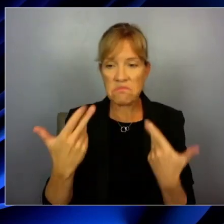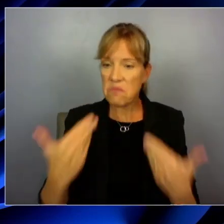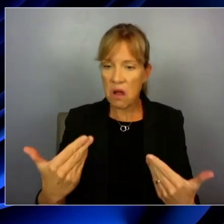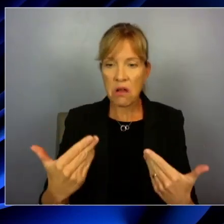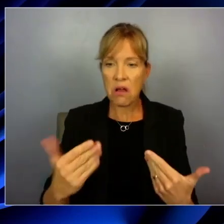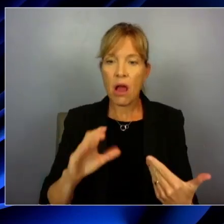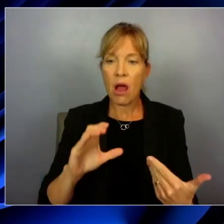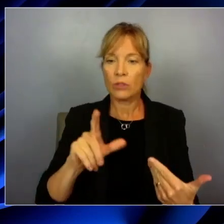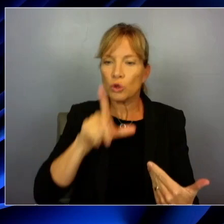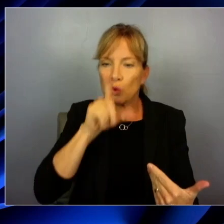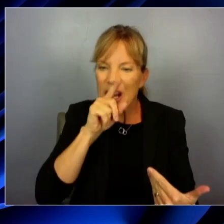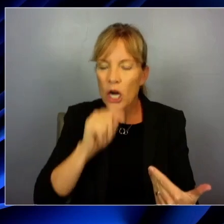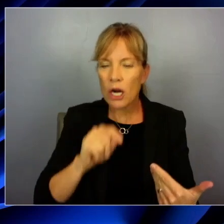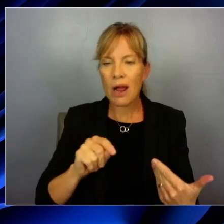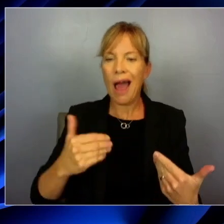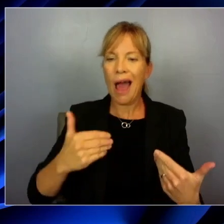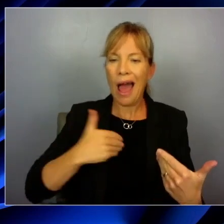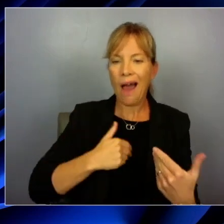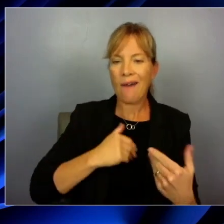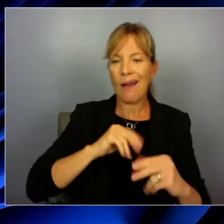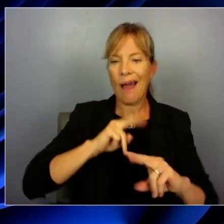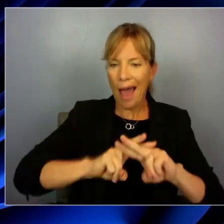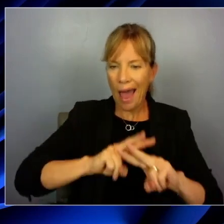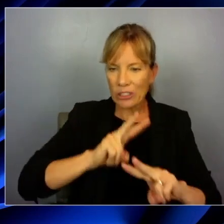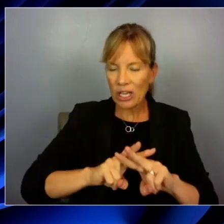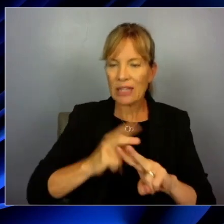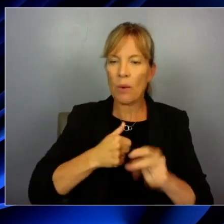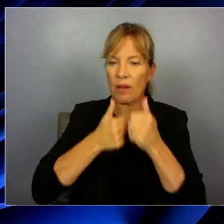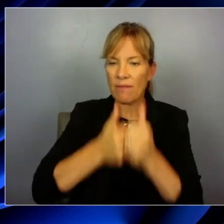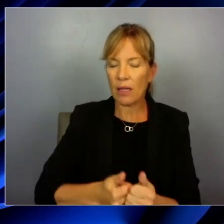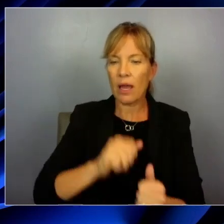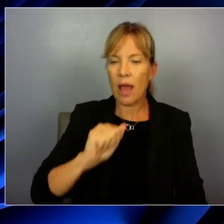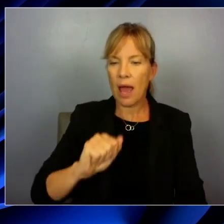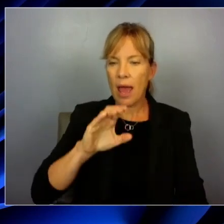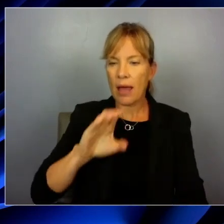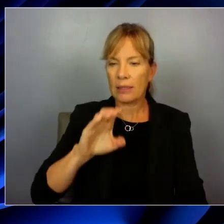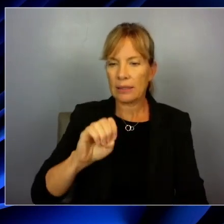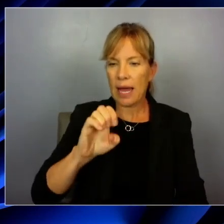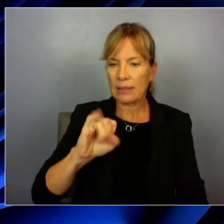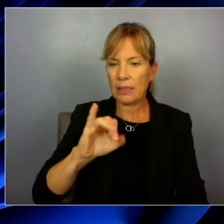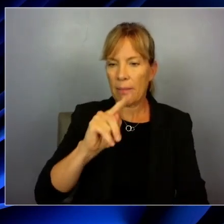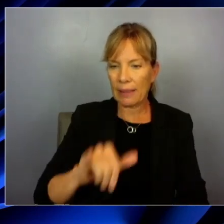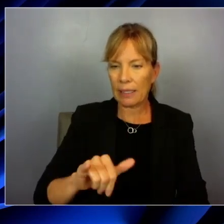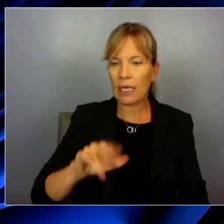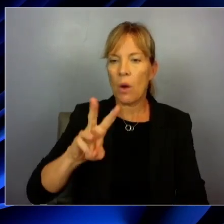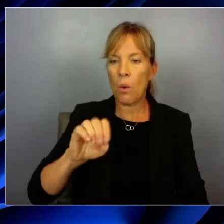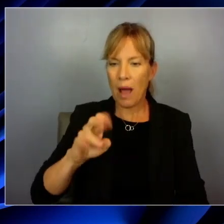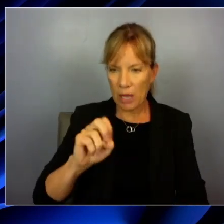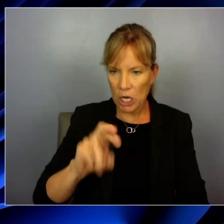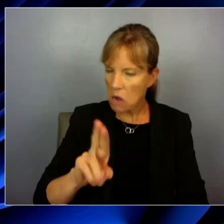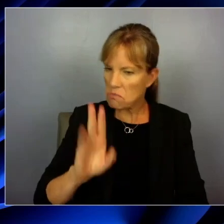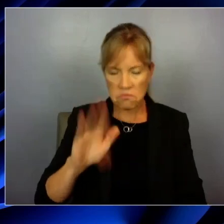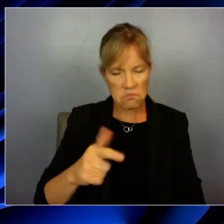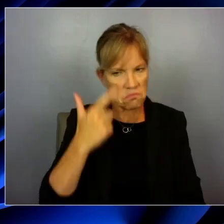We've got a hashtag that we're following #AccessibilityWebinar, so feel free to just ask your questions over email or